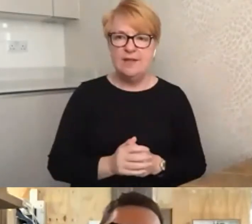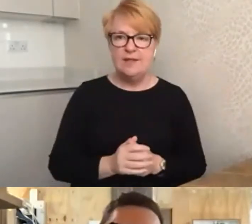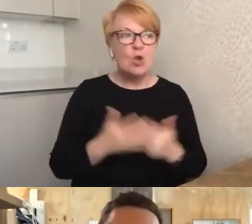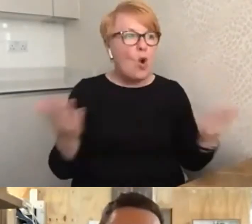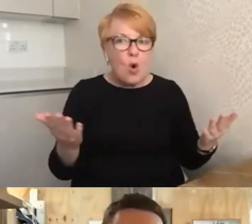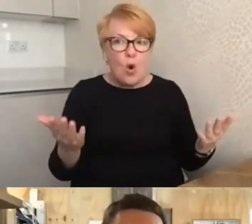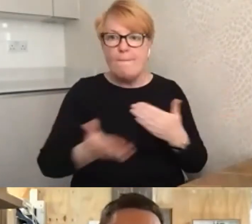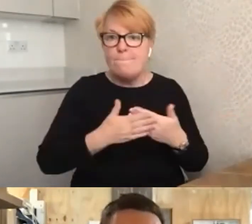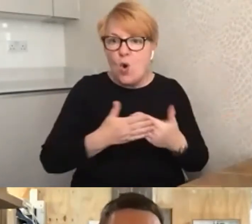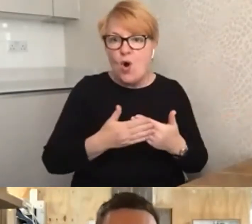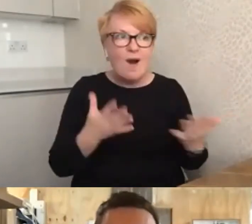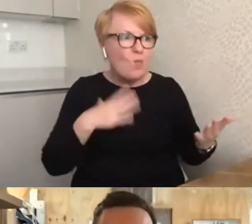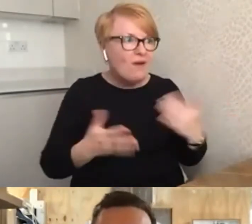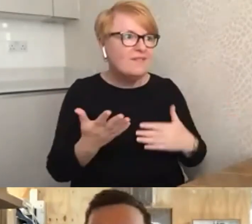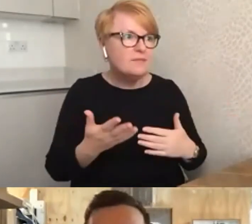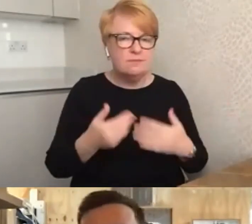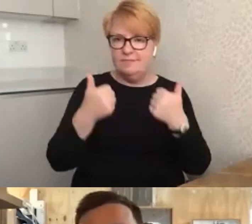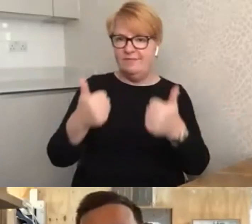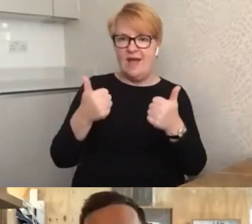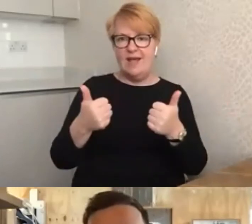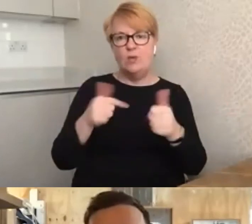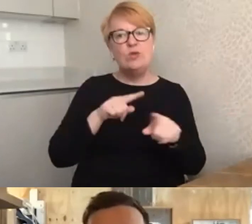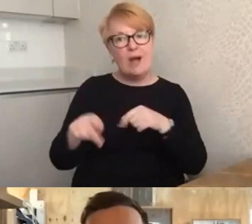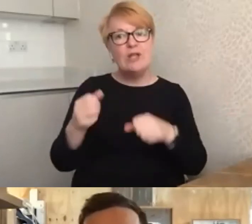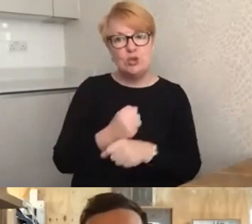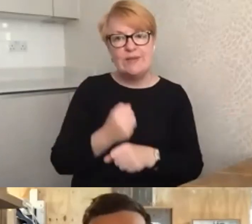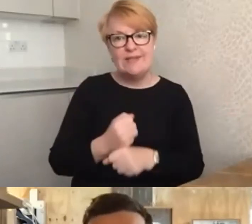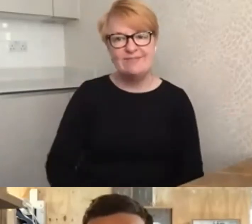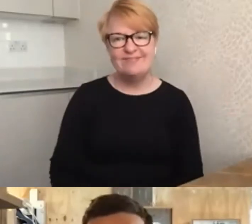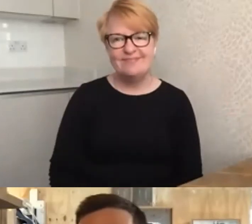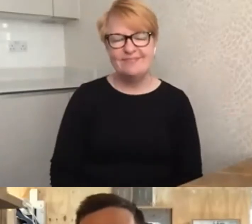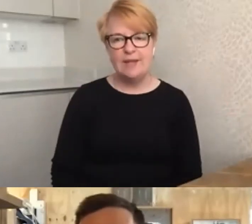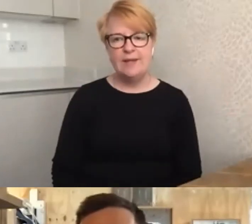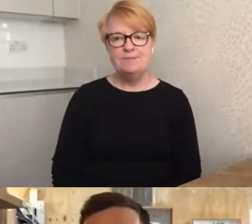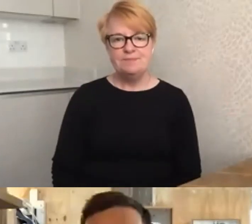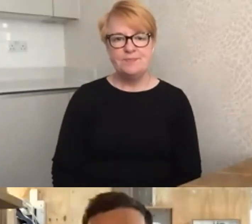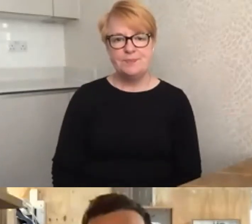and in which case, that's what we've tried to do. >> JES: And that presupposes that you have an